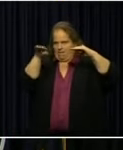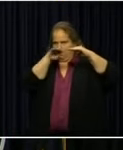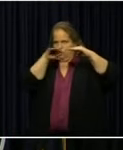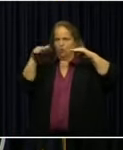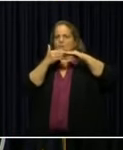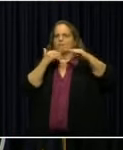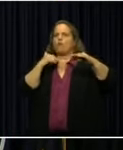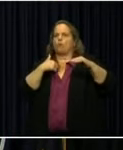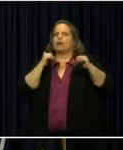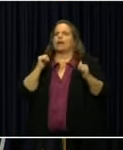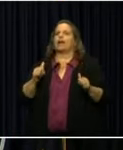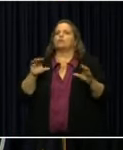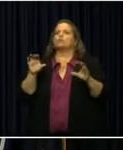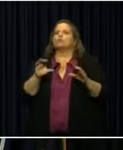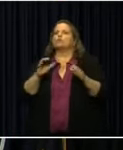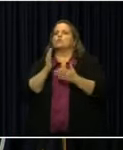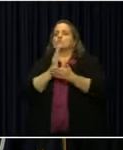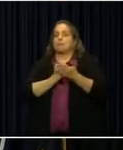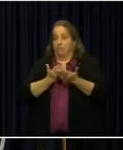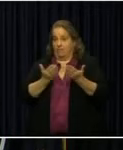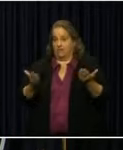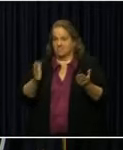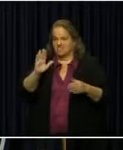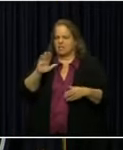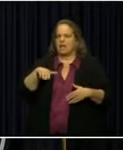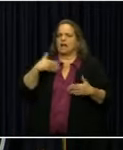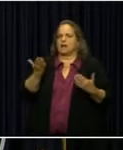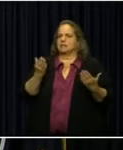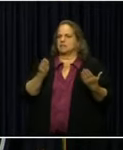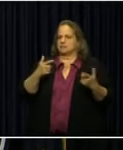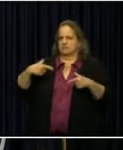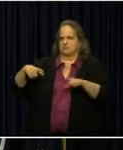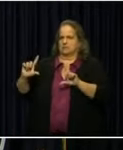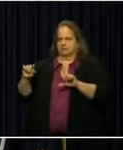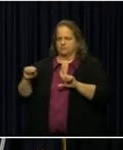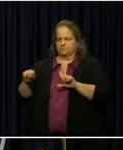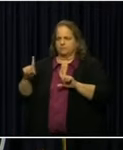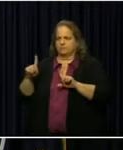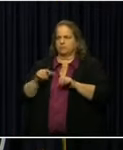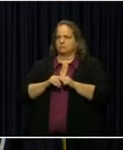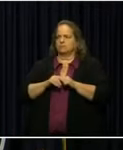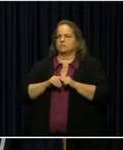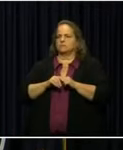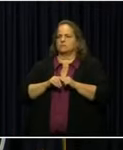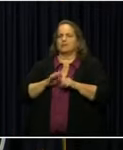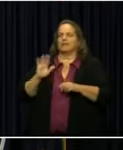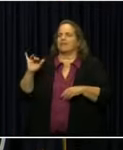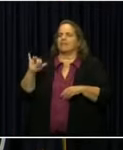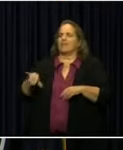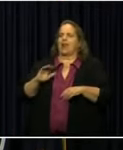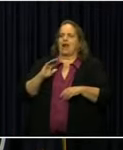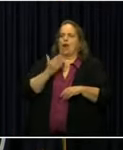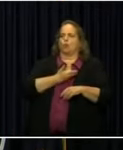SO THE GOVERNOR SHOWS ON ON A REGULAR BASIS THE ST. LOUIS VERSUS PHILADELPHIA SLIDE AND IT